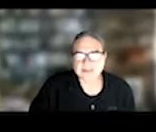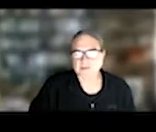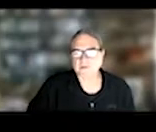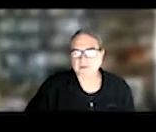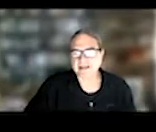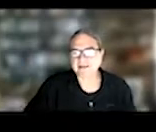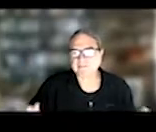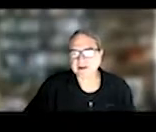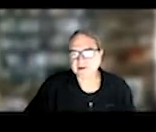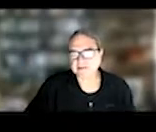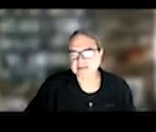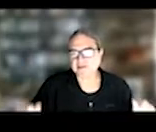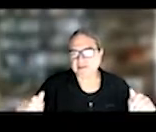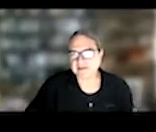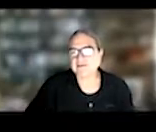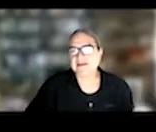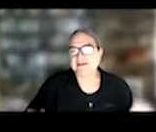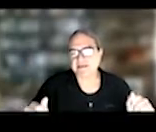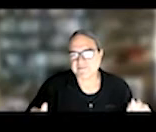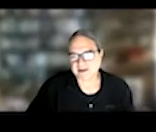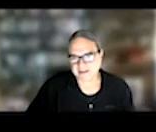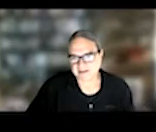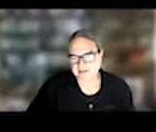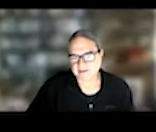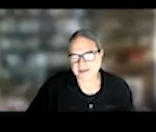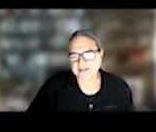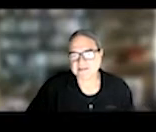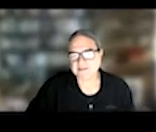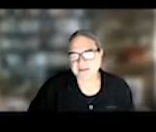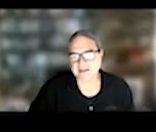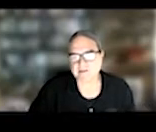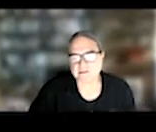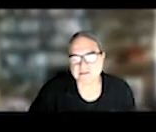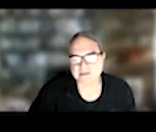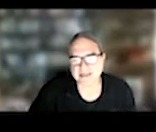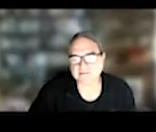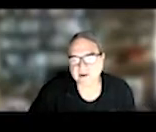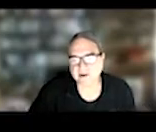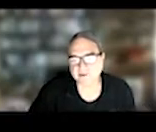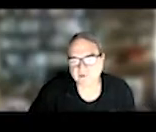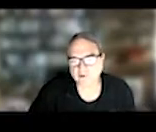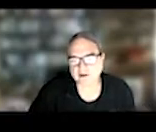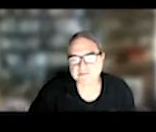So Native American is actually legally defined in 1978 there was the Native American programs